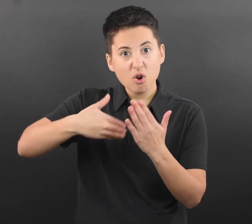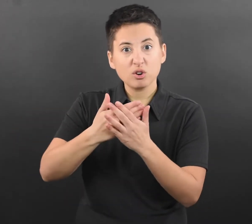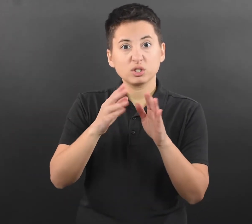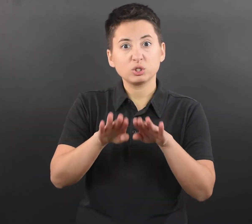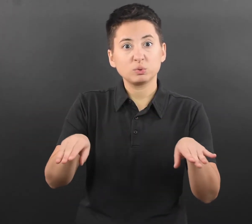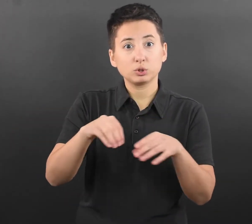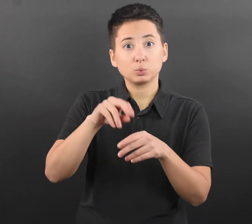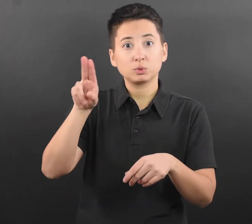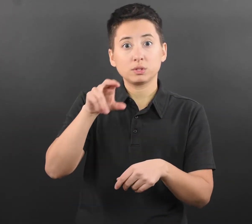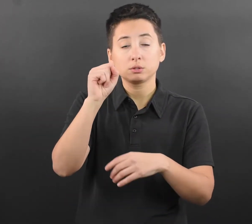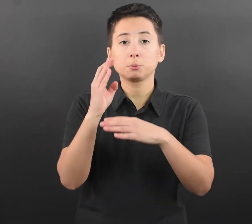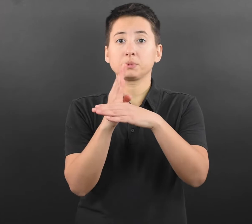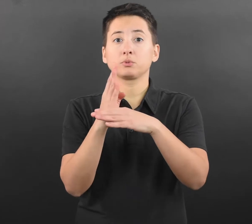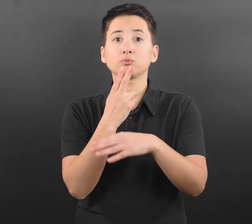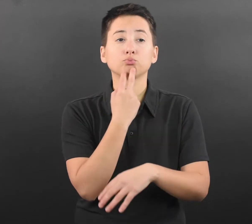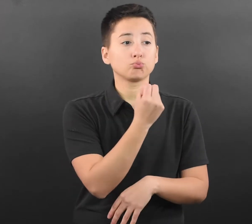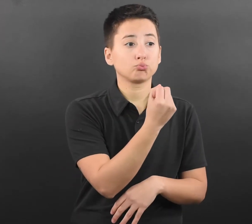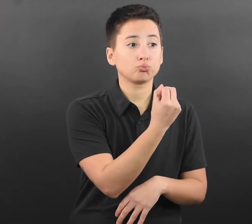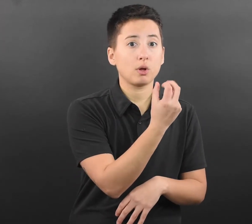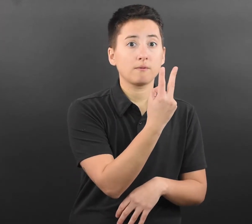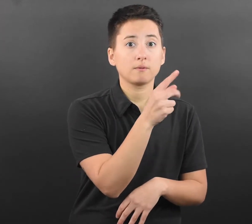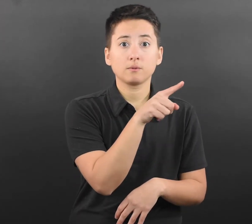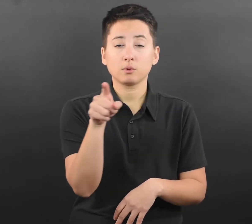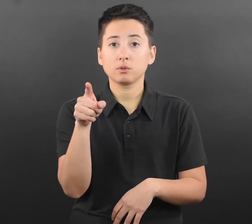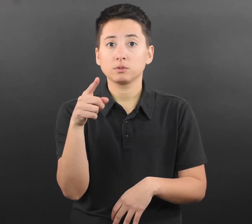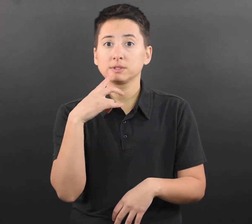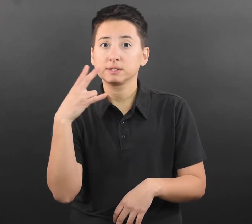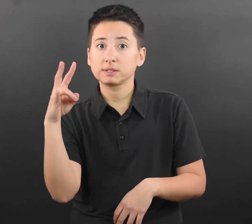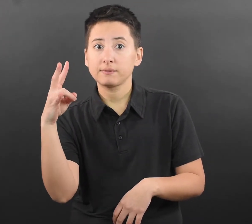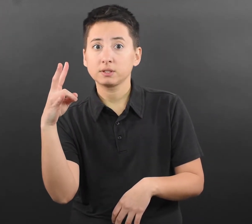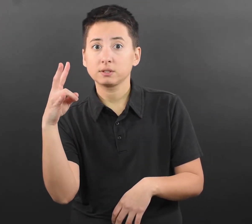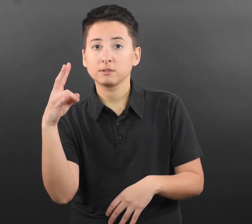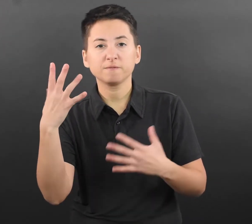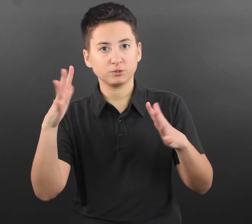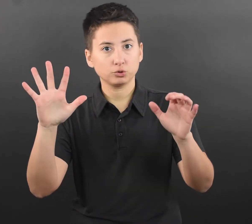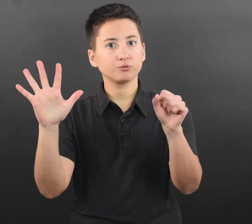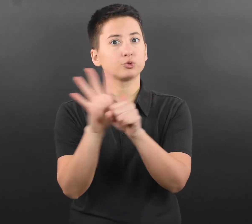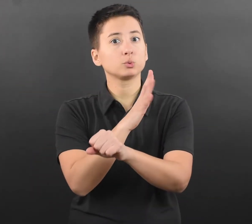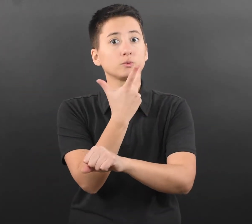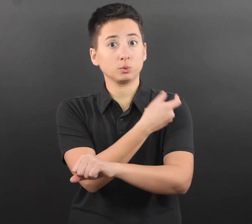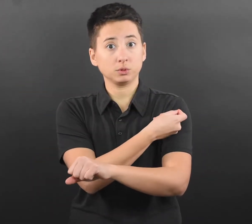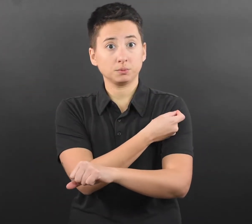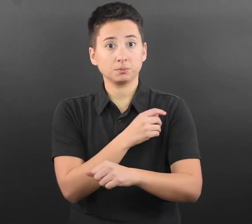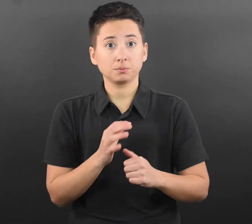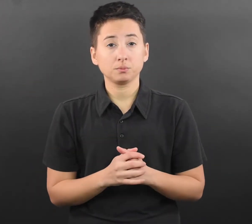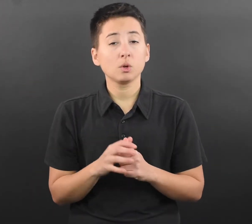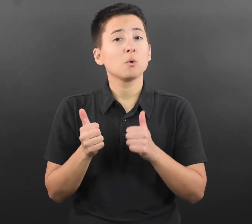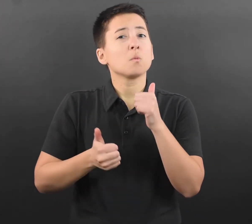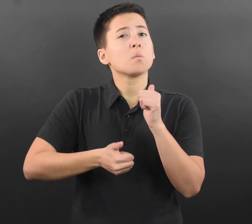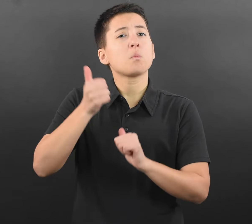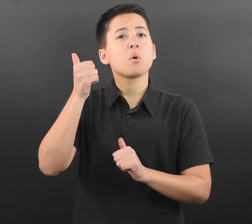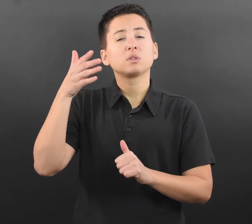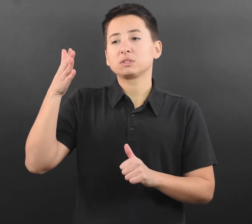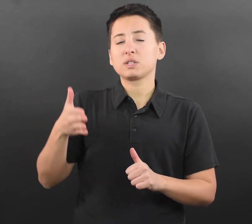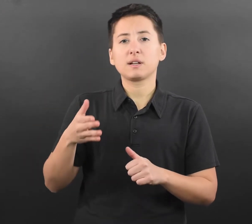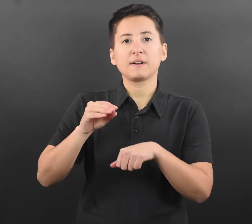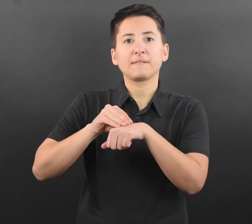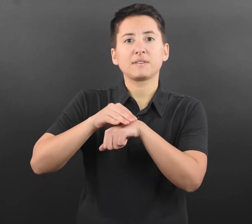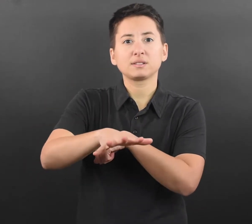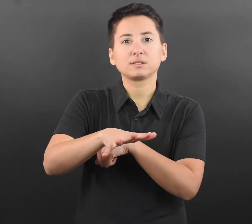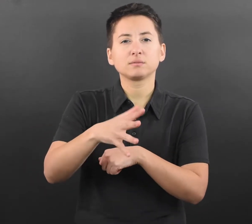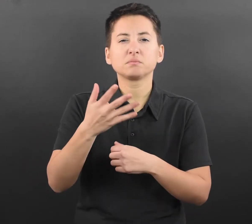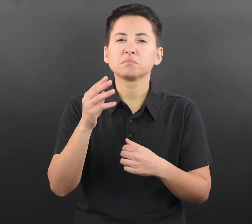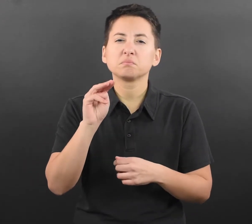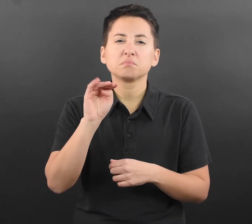been fully vaccinated. Most side effects were mild and short-lived. In fact, common, mild reactions